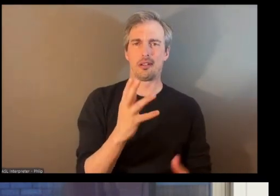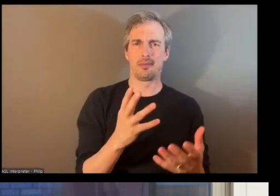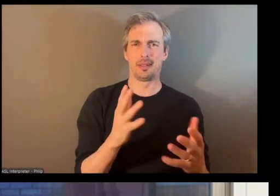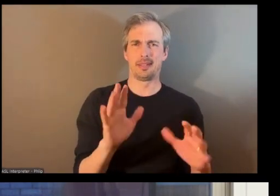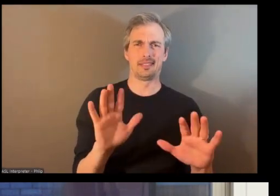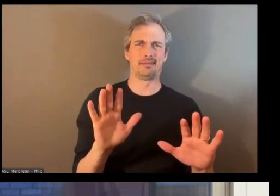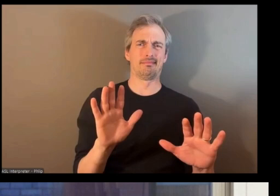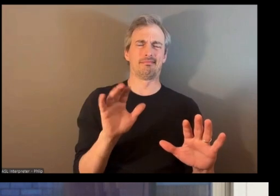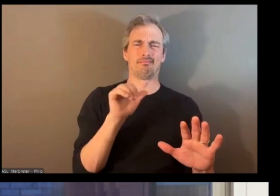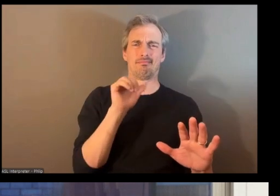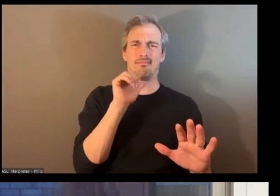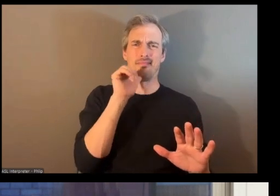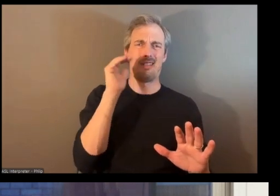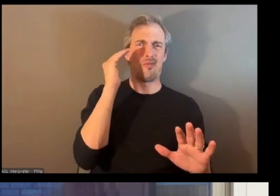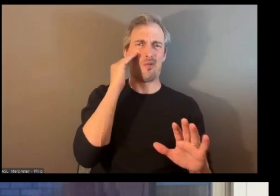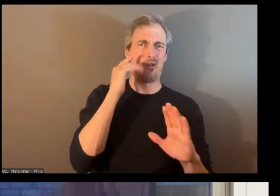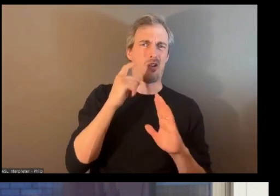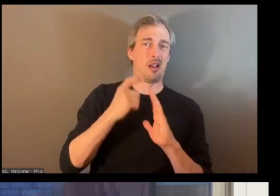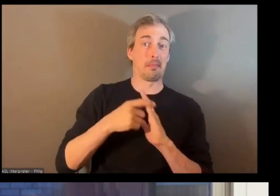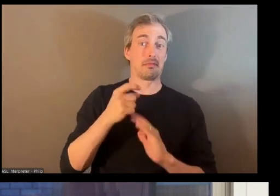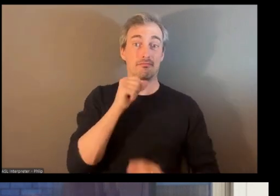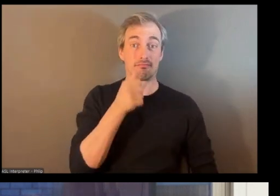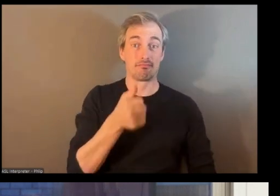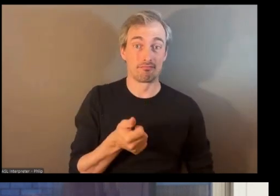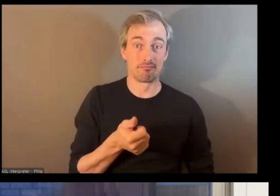So... We want to introduce it first, before using the abbreviation.